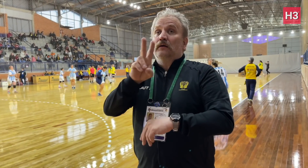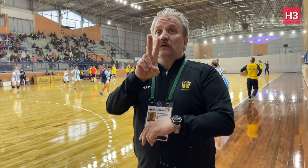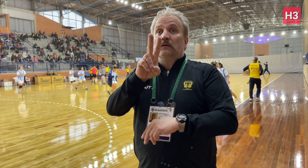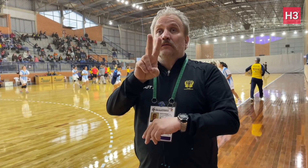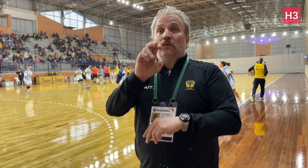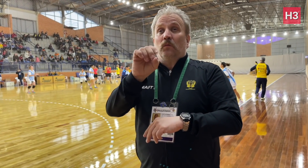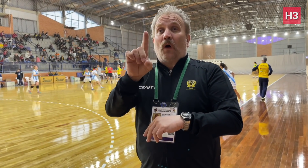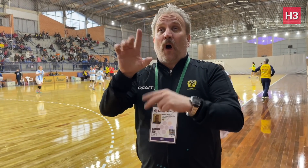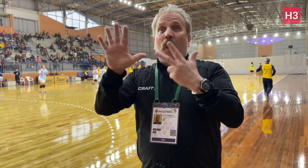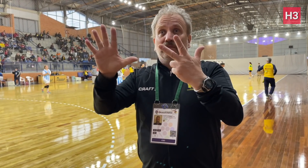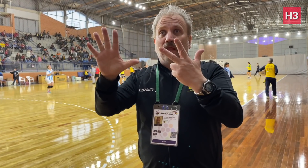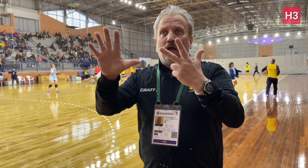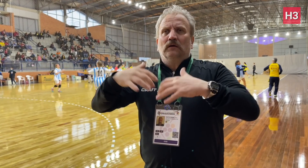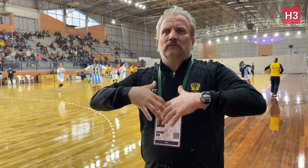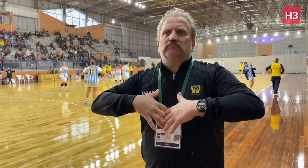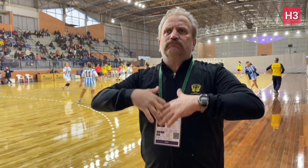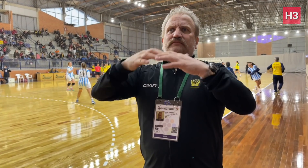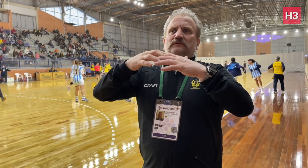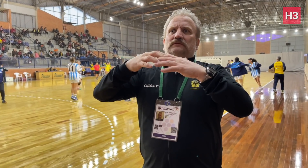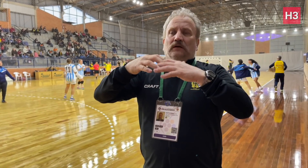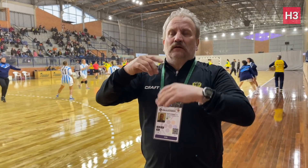when Caxias Do Sul hosted the World Deaf Championship.